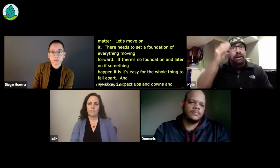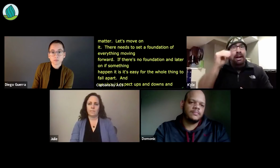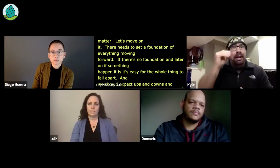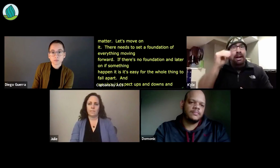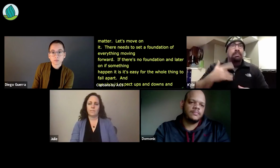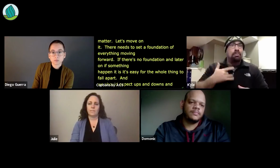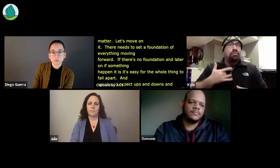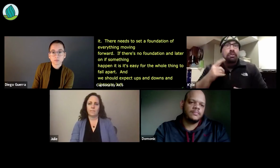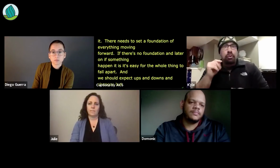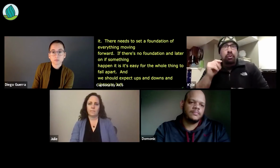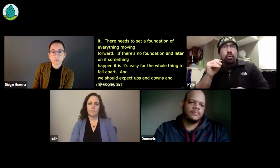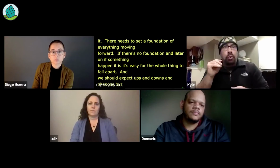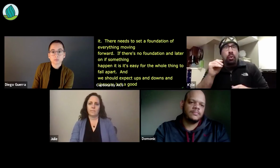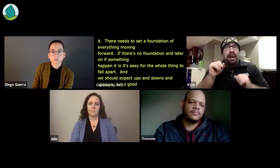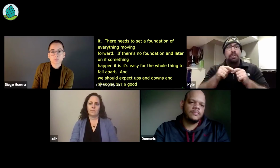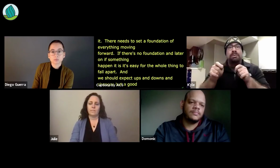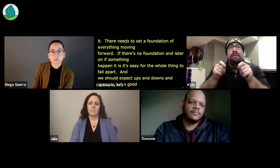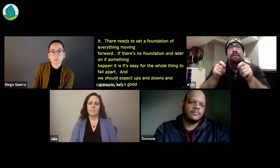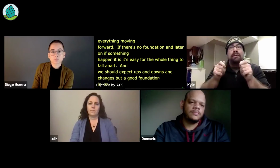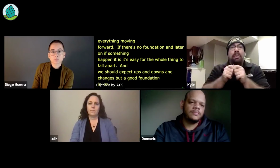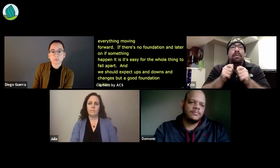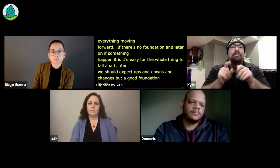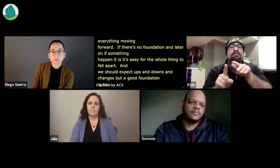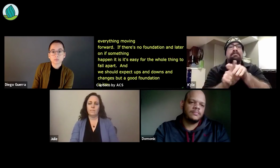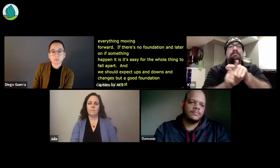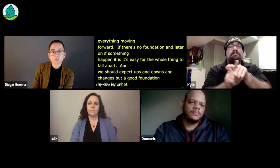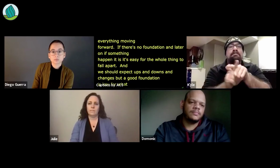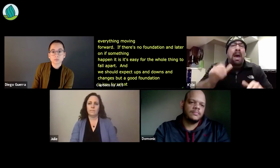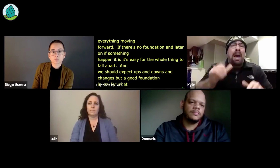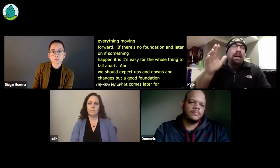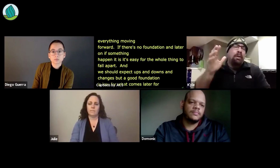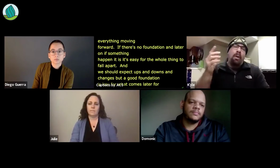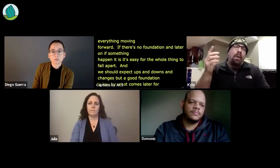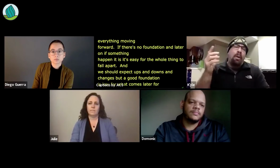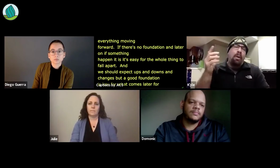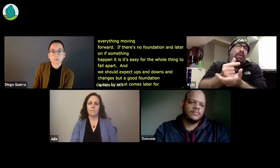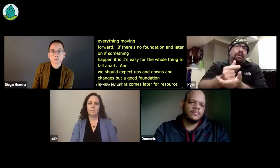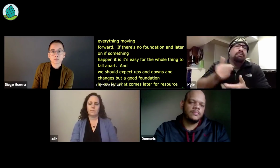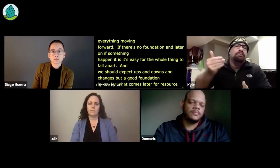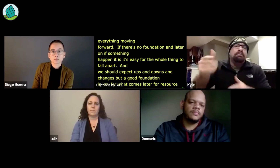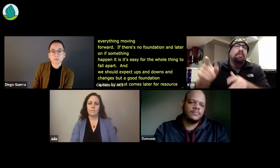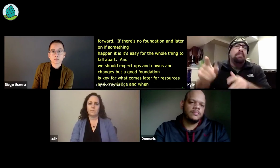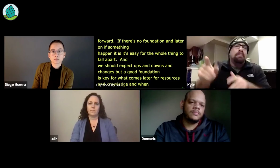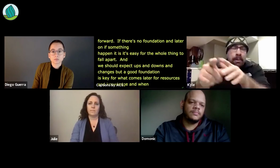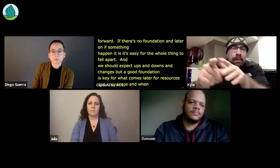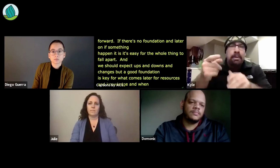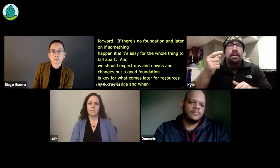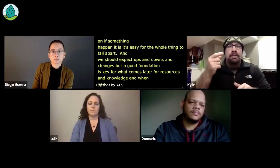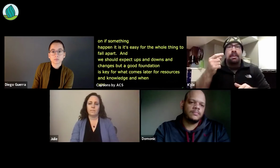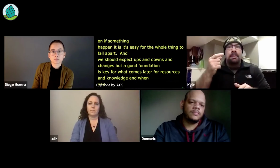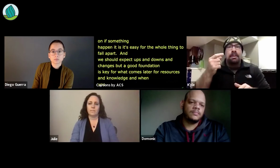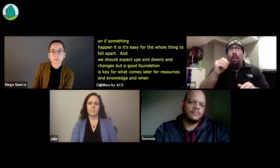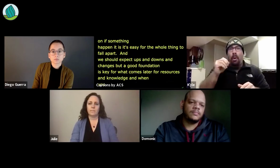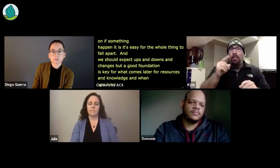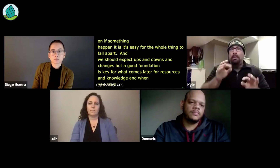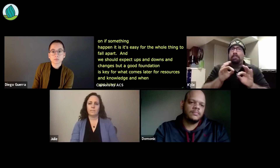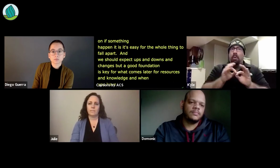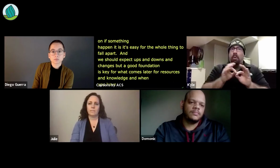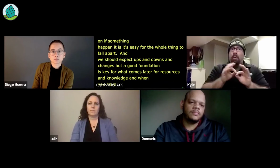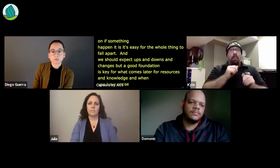you have the sense that it's time for something to change and something to come up. I'm not going to guarantee that this will happen, but it's so important with systemic change